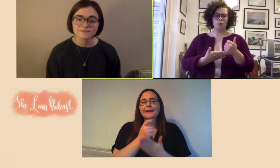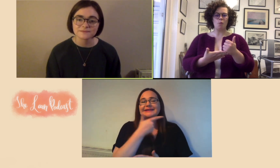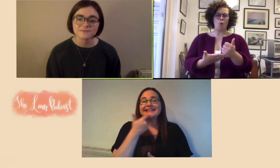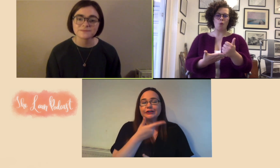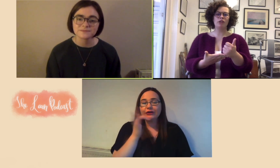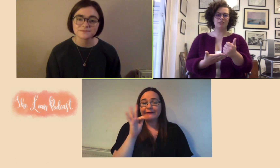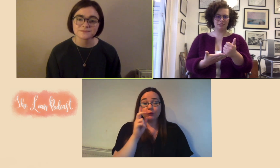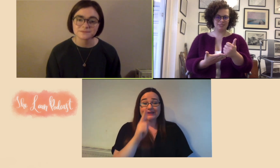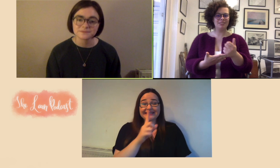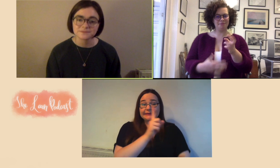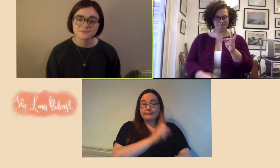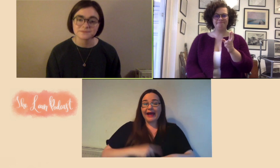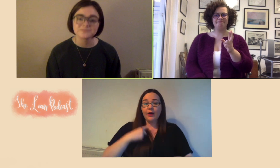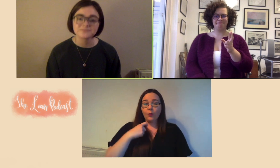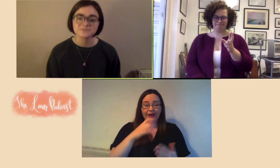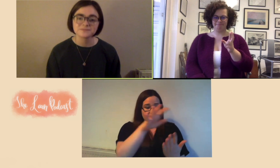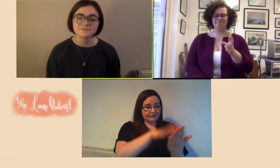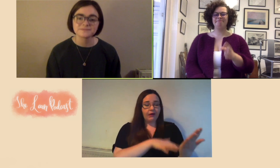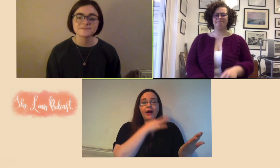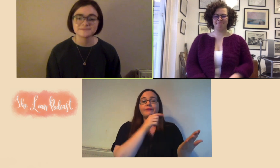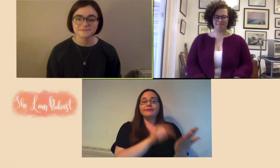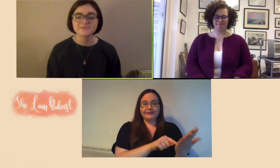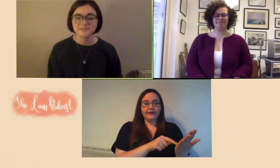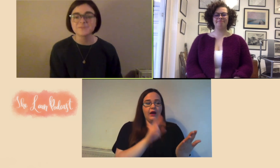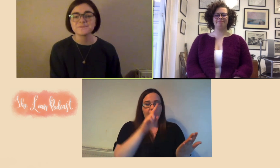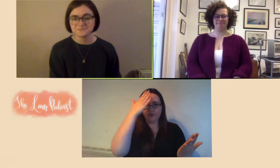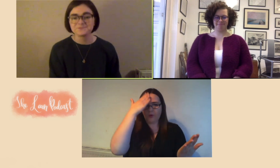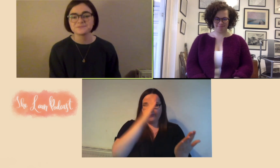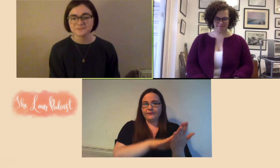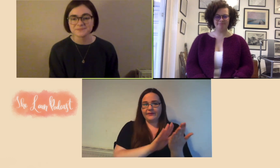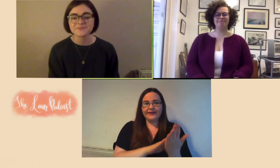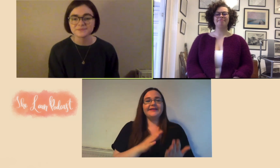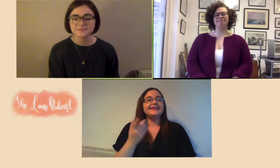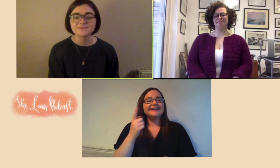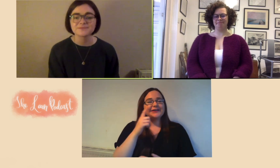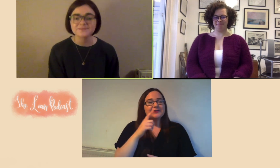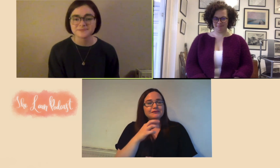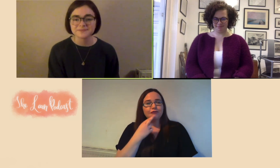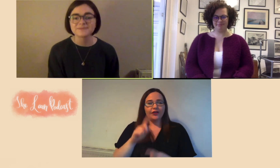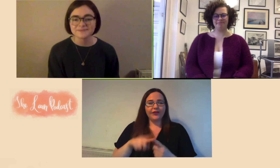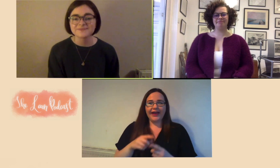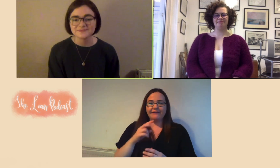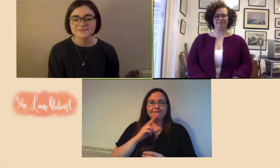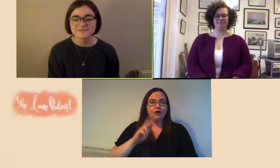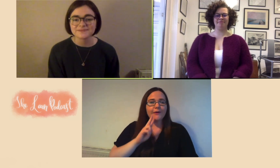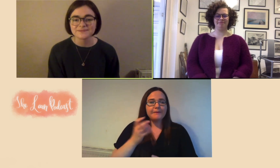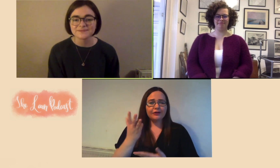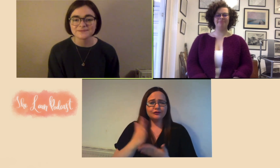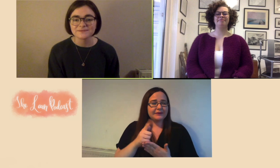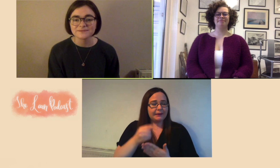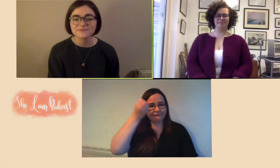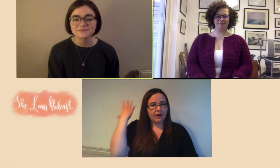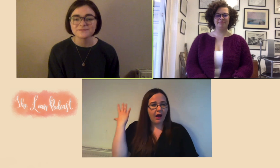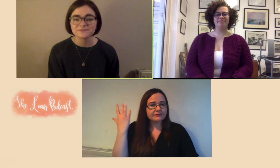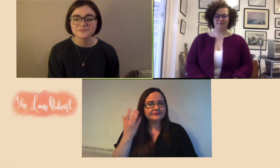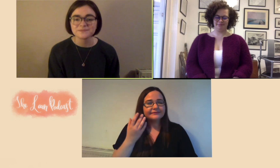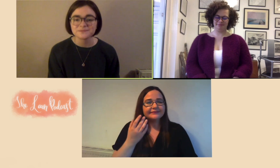So maybe that's an idea for any interpreting organizations or agencies might just help lessen the load. Well, it won't really help lessen the load,